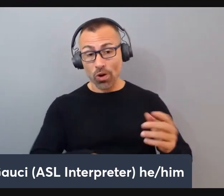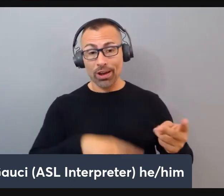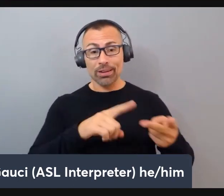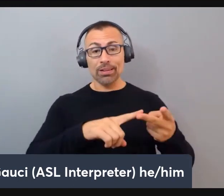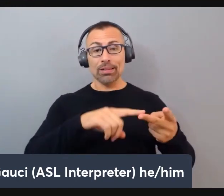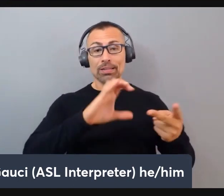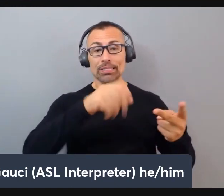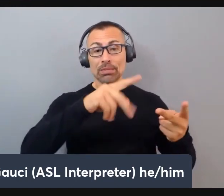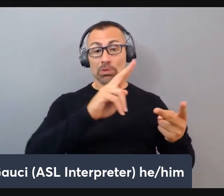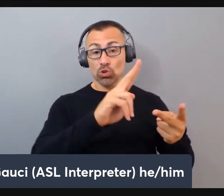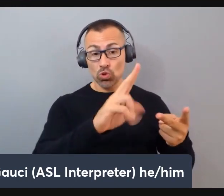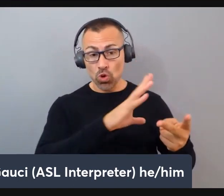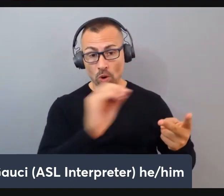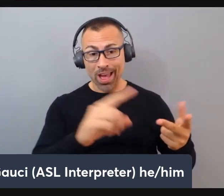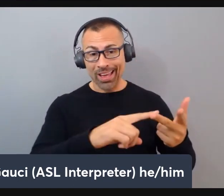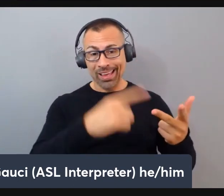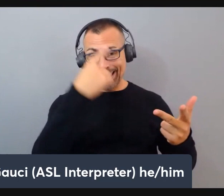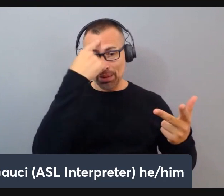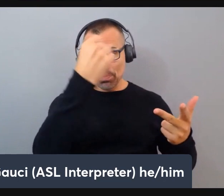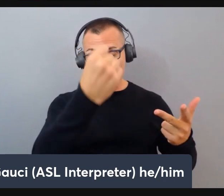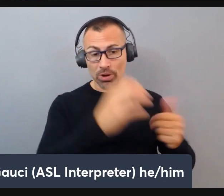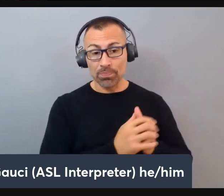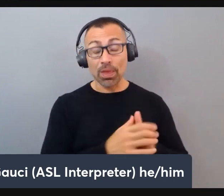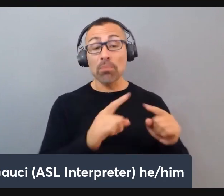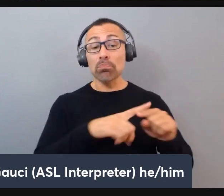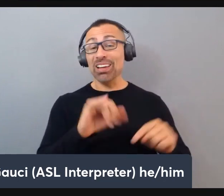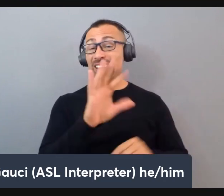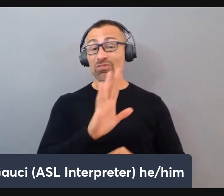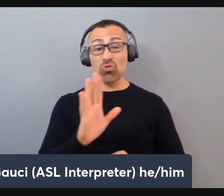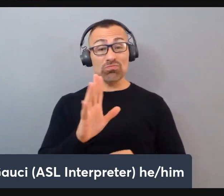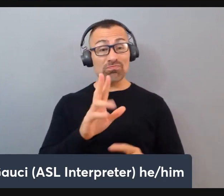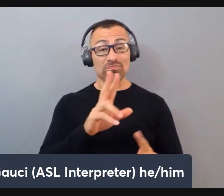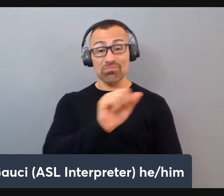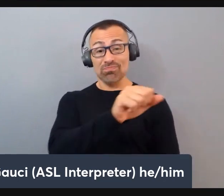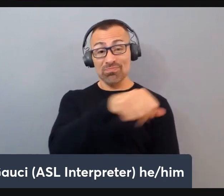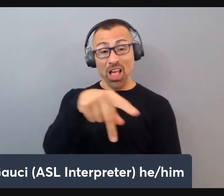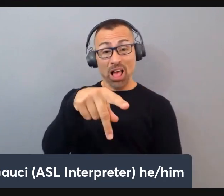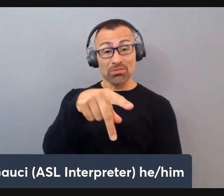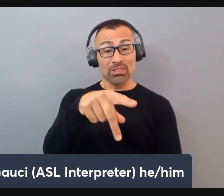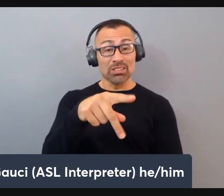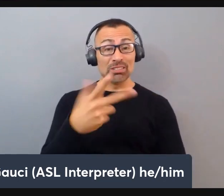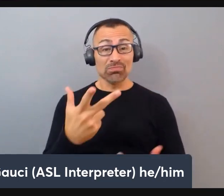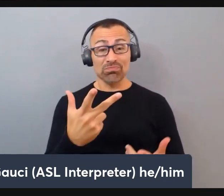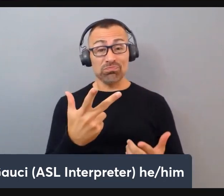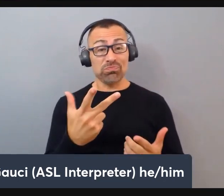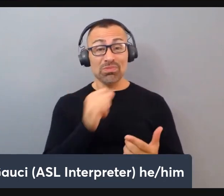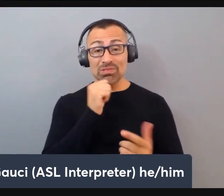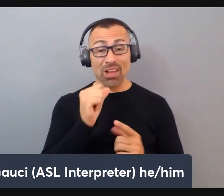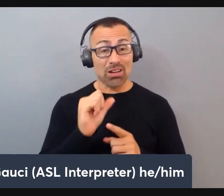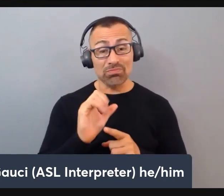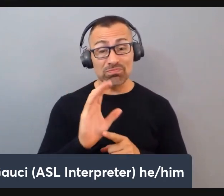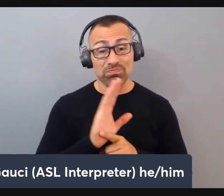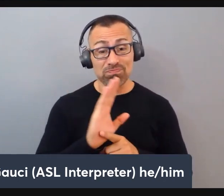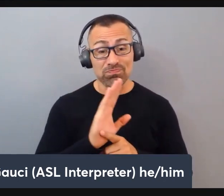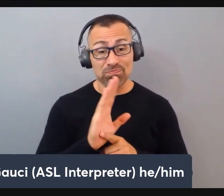like nobody's actually using the application, the container can actually go down to only charging for the memory and not charging for any CPU